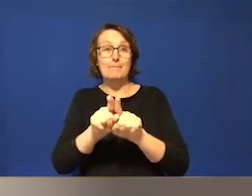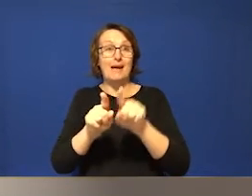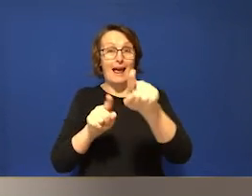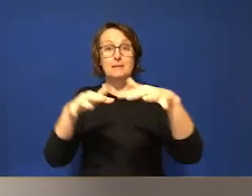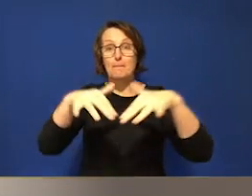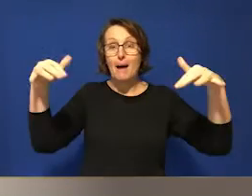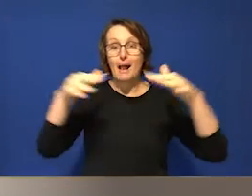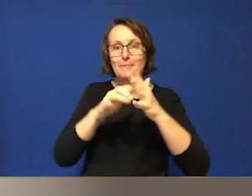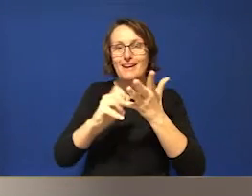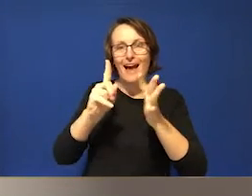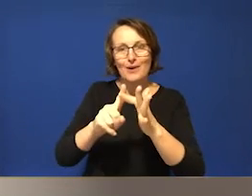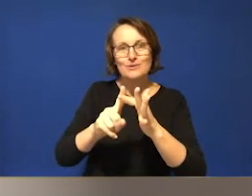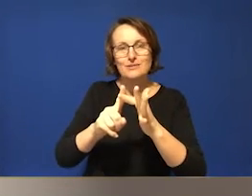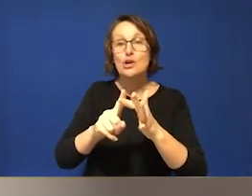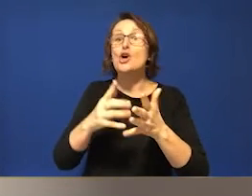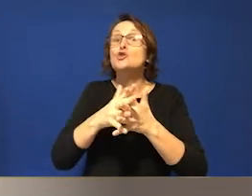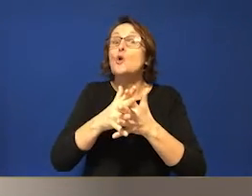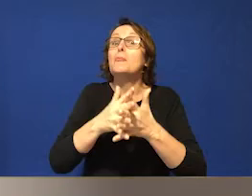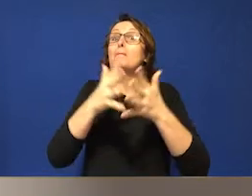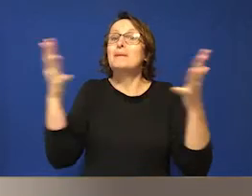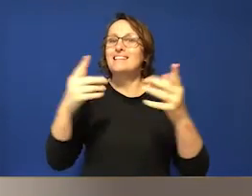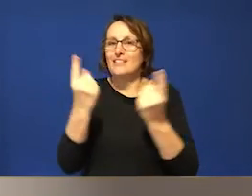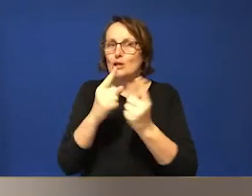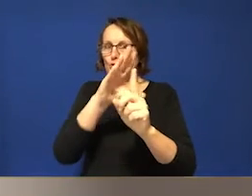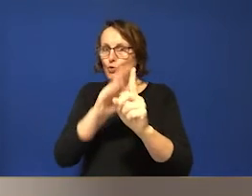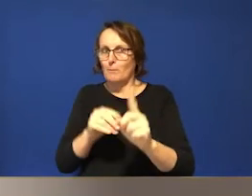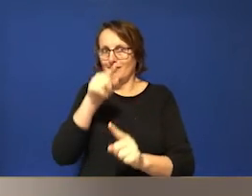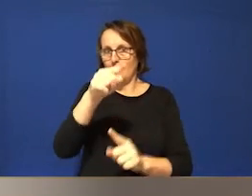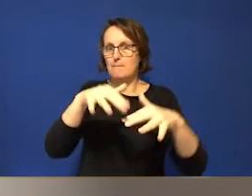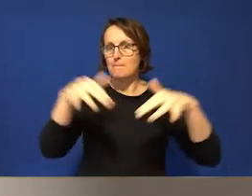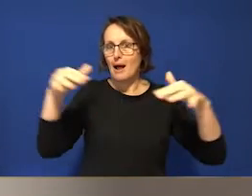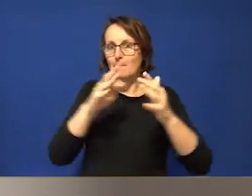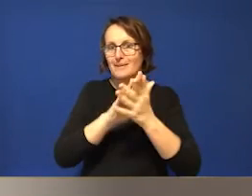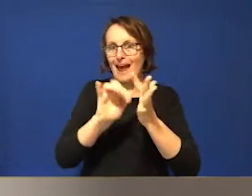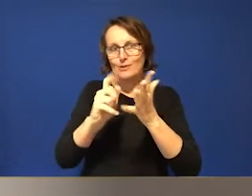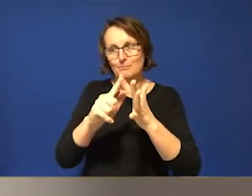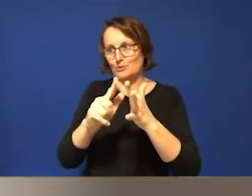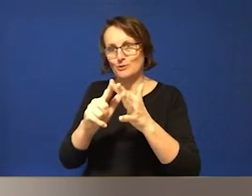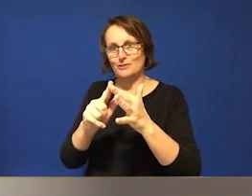Cause it's the companion. And, but also we're very aware of that this is a civic precinct in itself